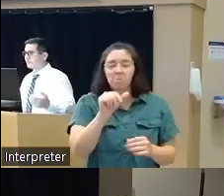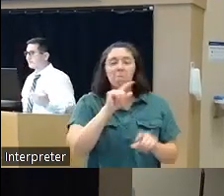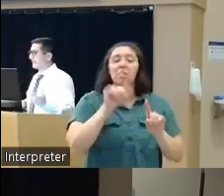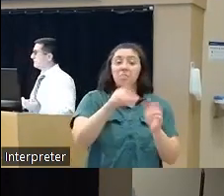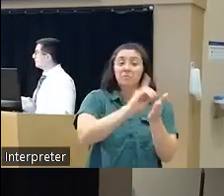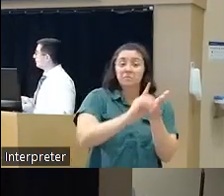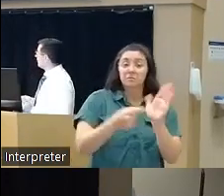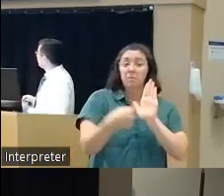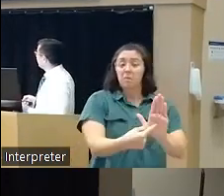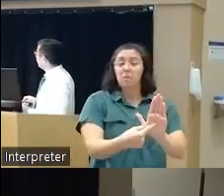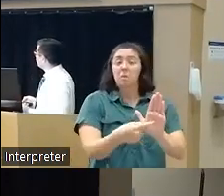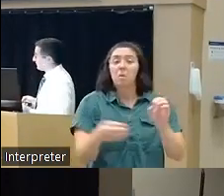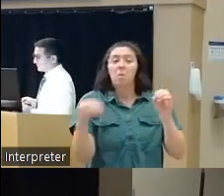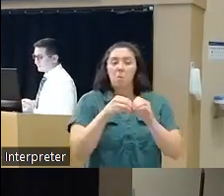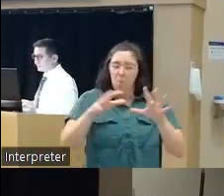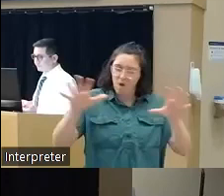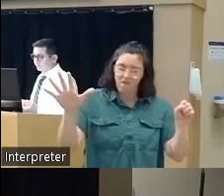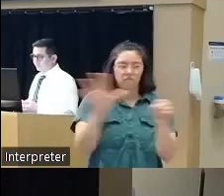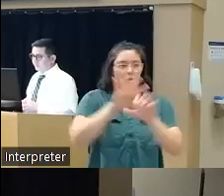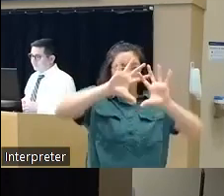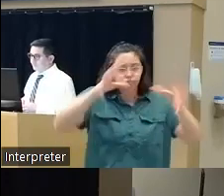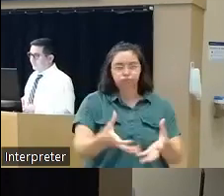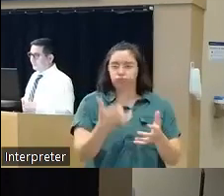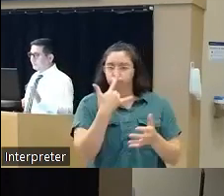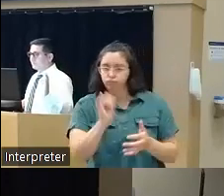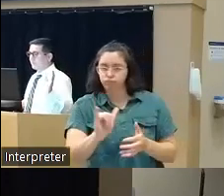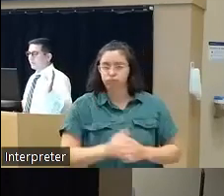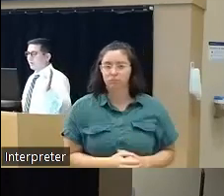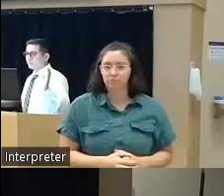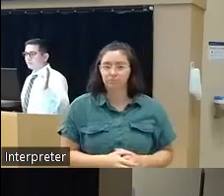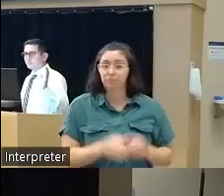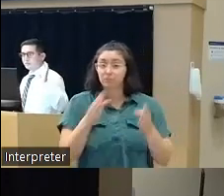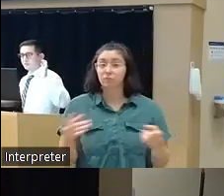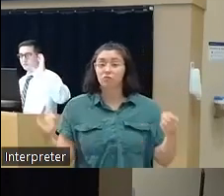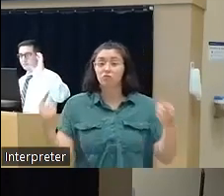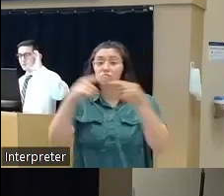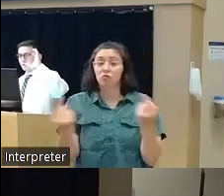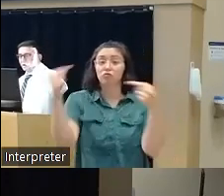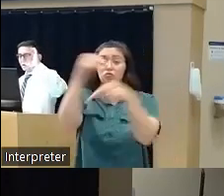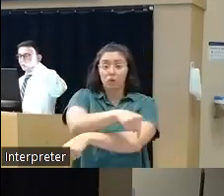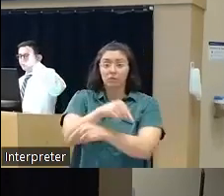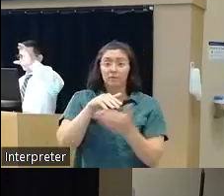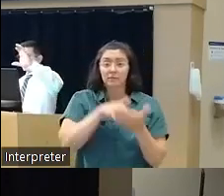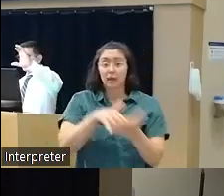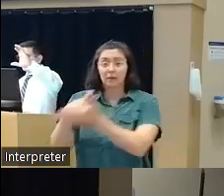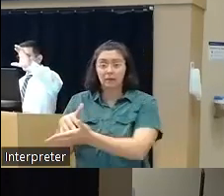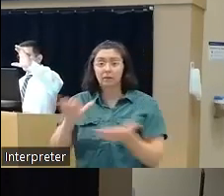that allows us to gain even greater focality than this we did a crossover study so some patients